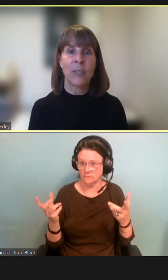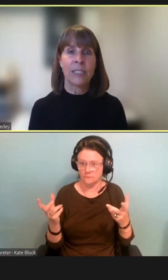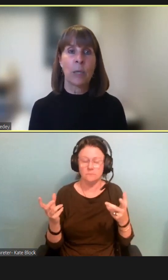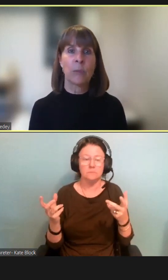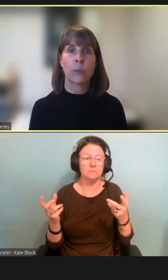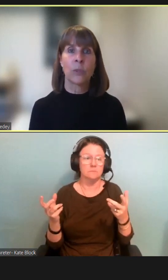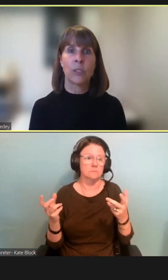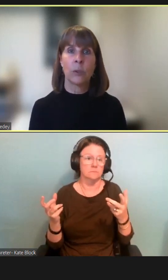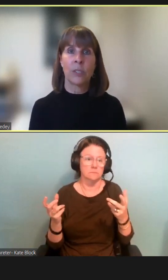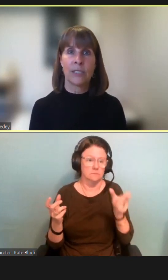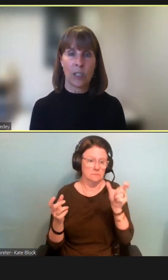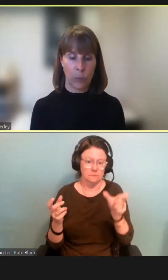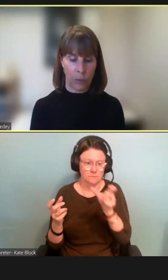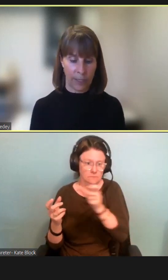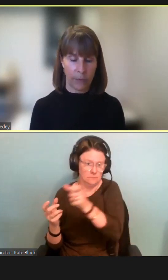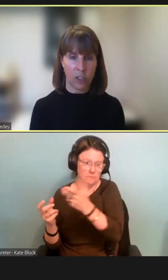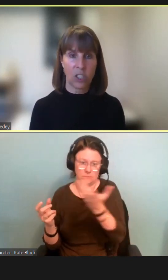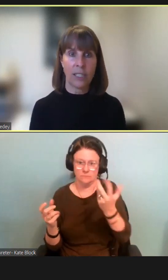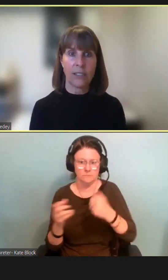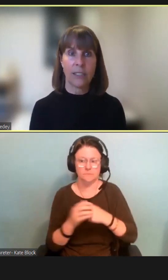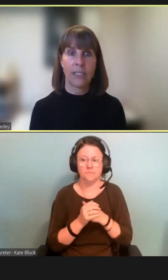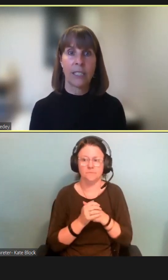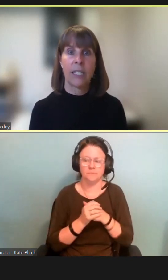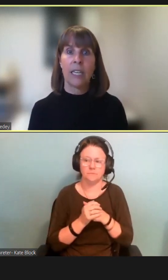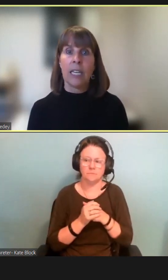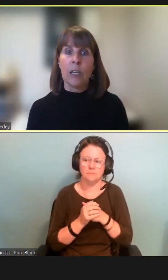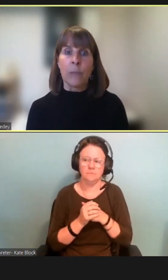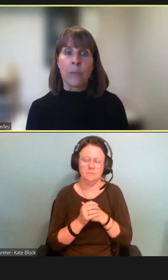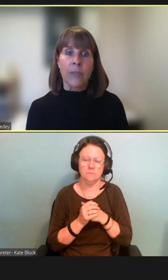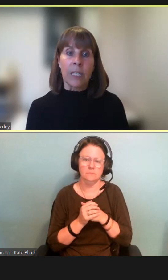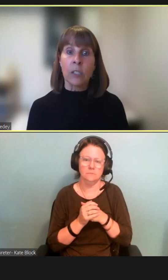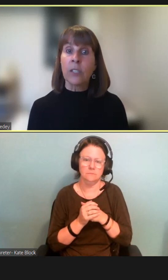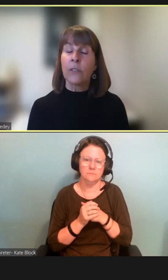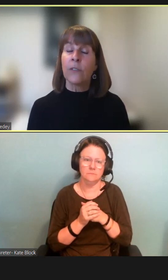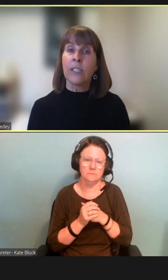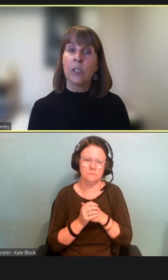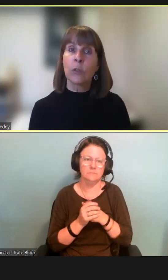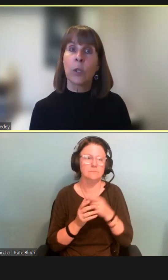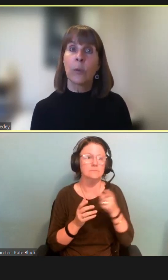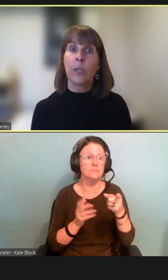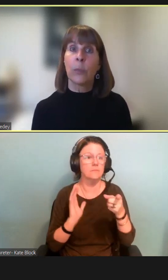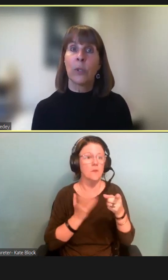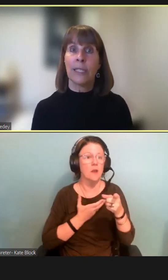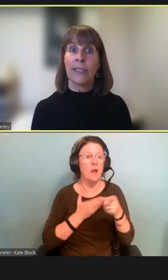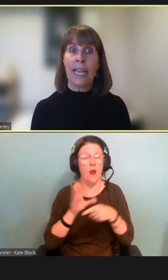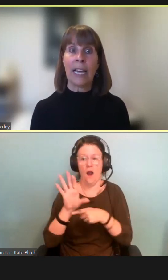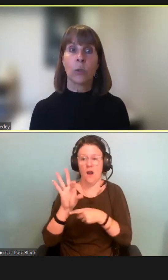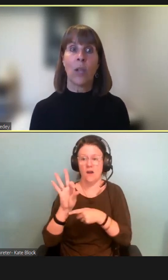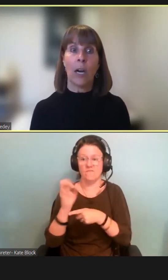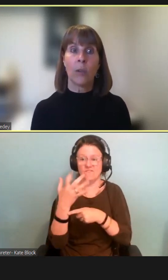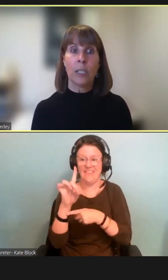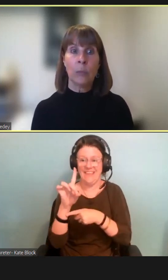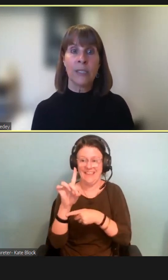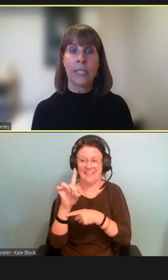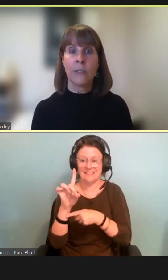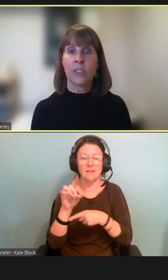times as we do an assessment with a given child here's our Fields where we put in the actual outcomes and I've circled a